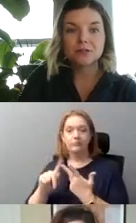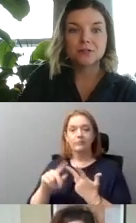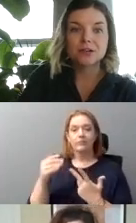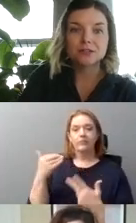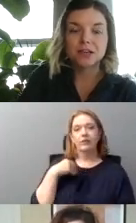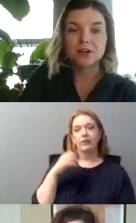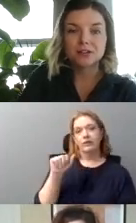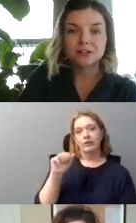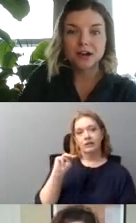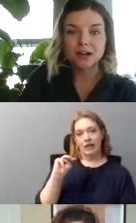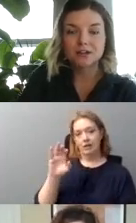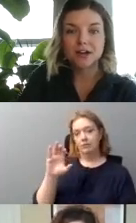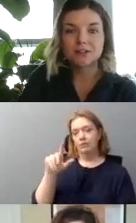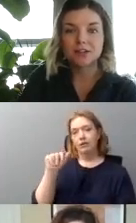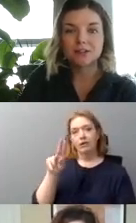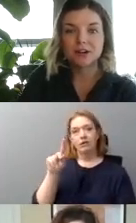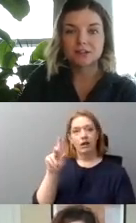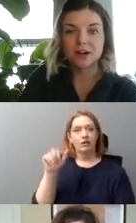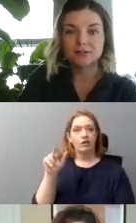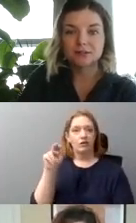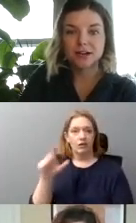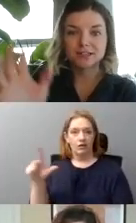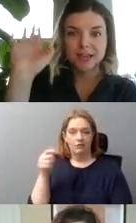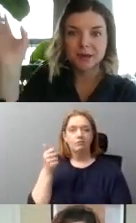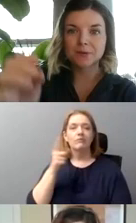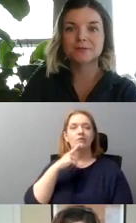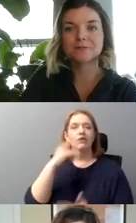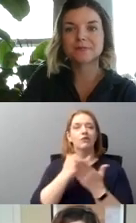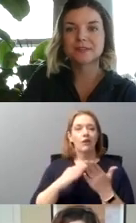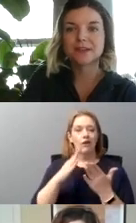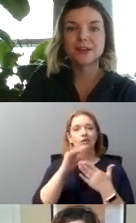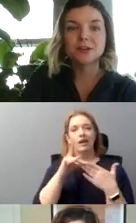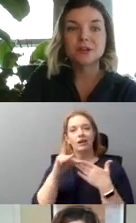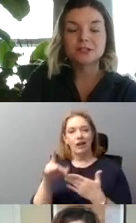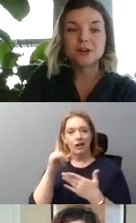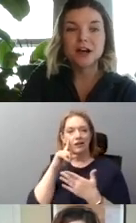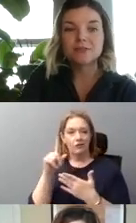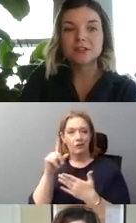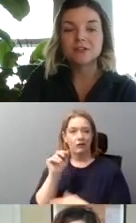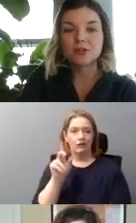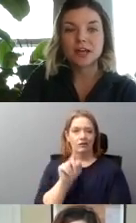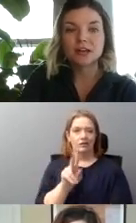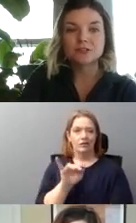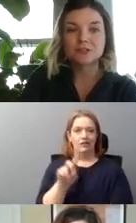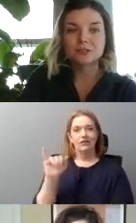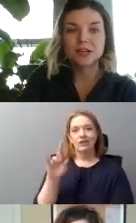who is a artist guide at the David Ireland House. Hi Sam! We also have LaVona Andrews.